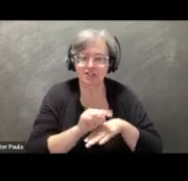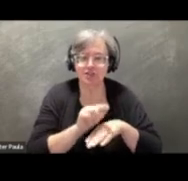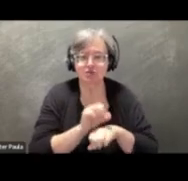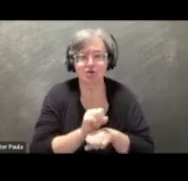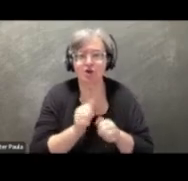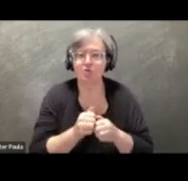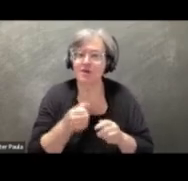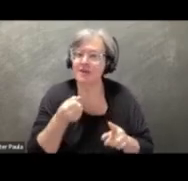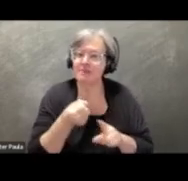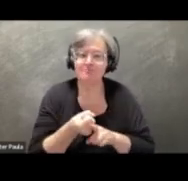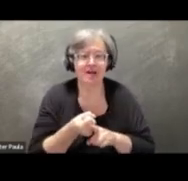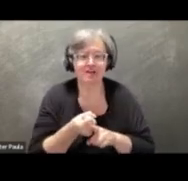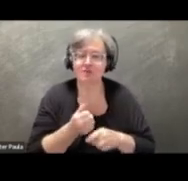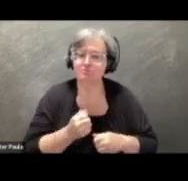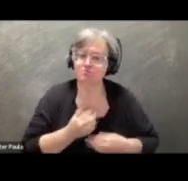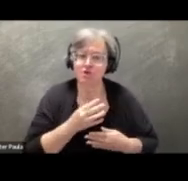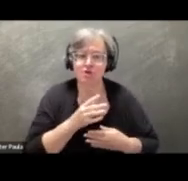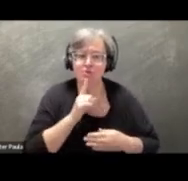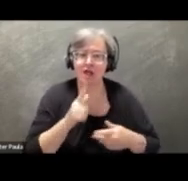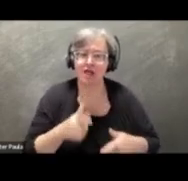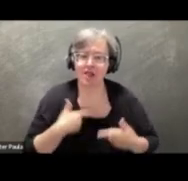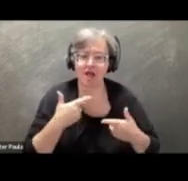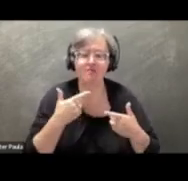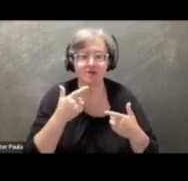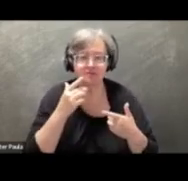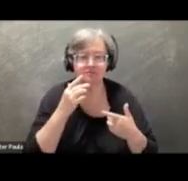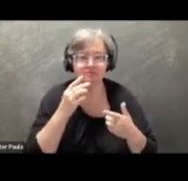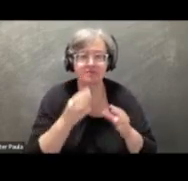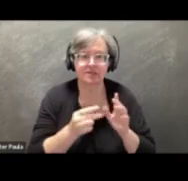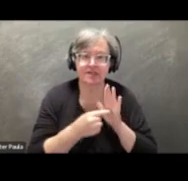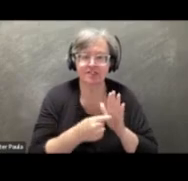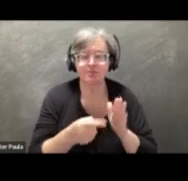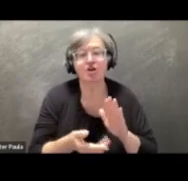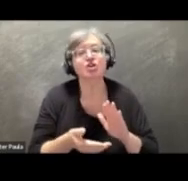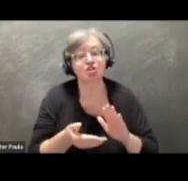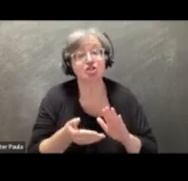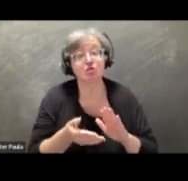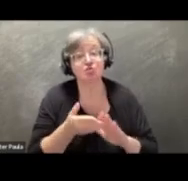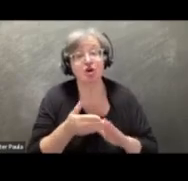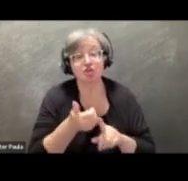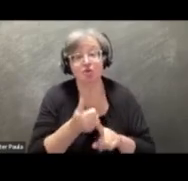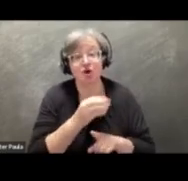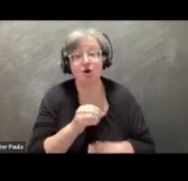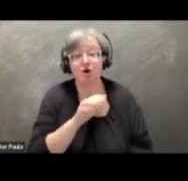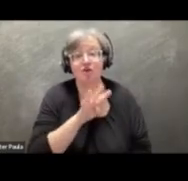examples. Alva runs her own company, the 4*3 Perspective, and works as a person-centered